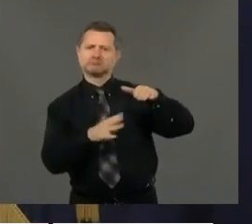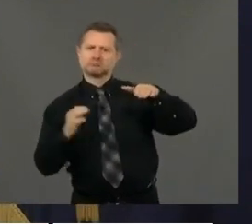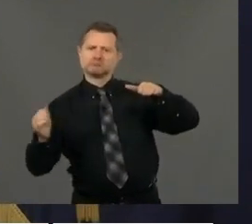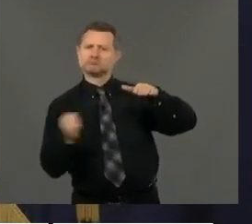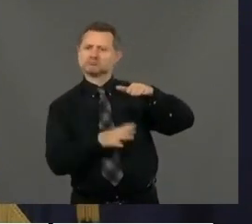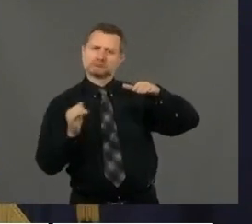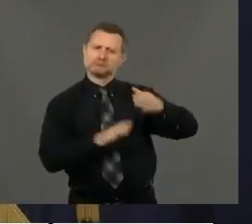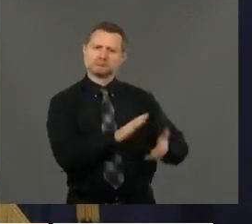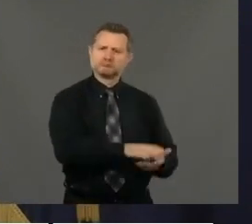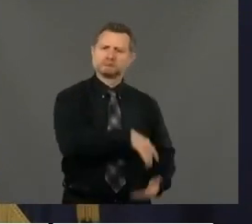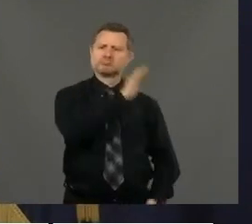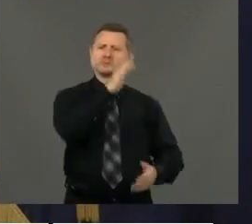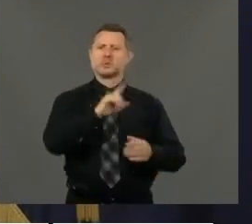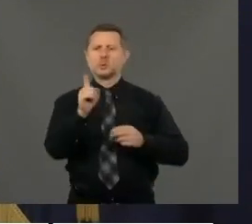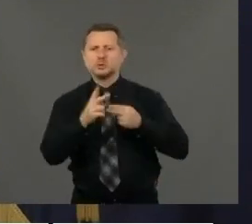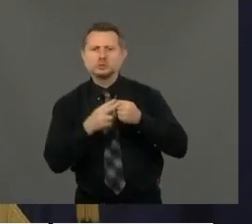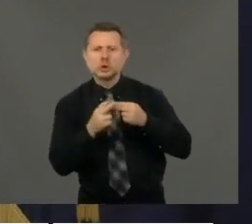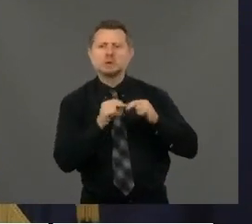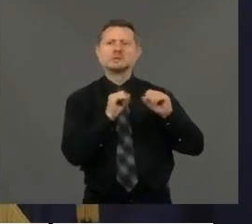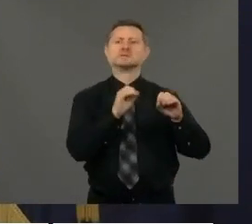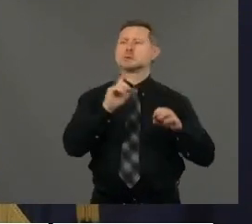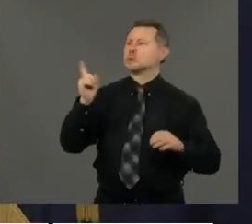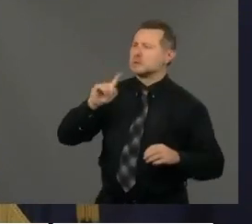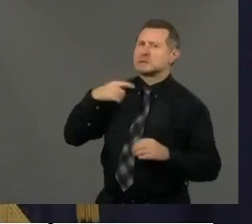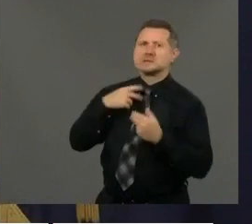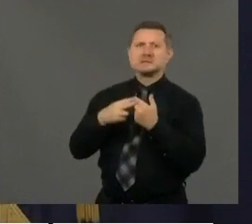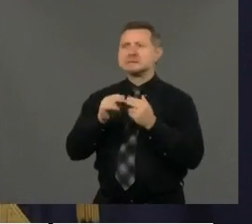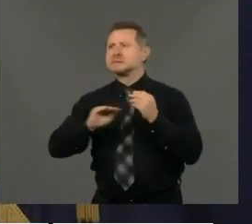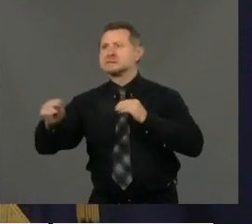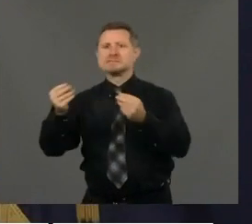IN SUPPLY PERIOD, THERE IS NO WIGGLE ROOM ON THAT. WE GAVE THEM A PERIOD OF TIME